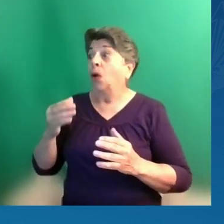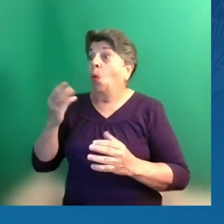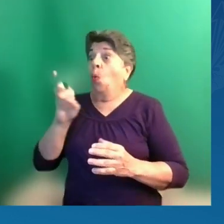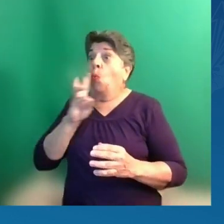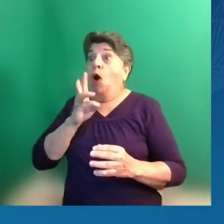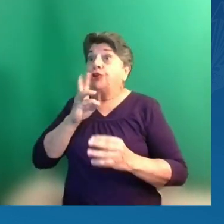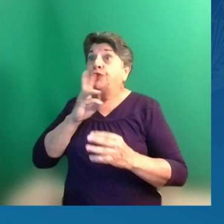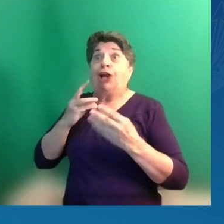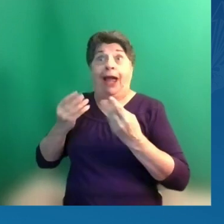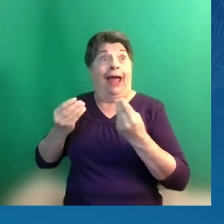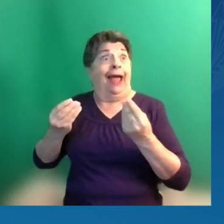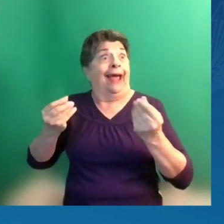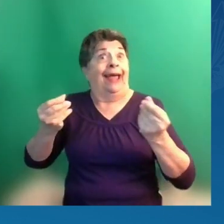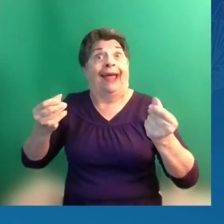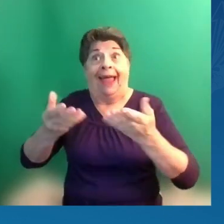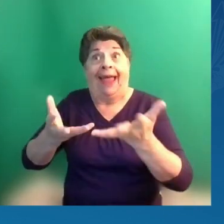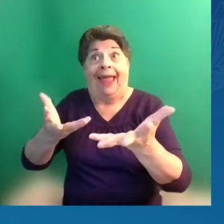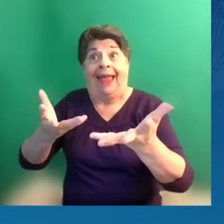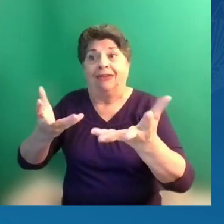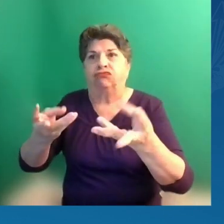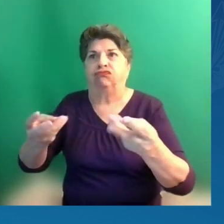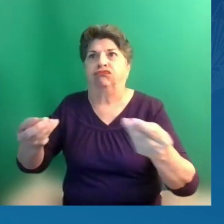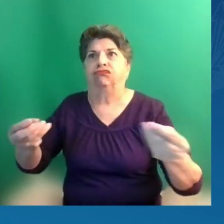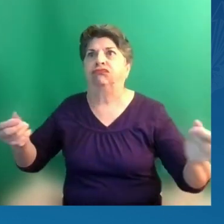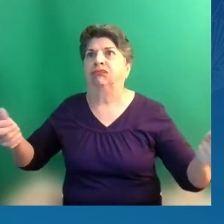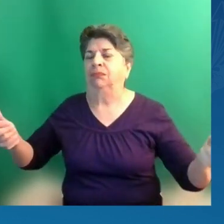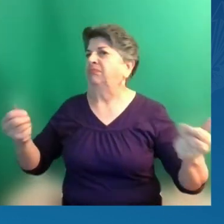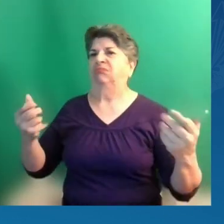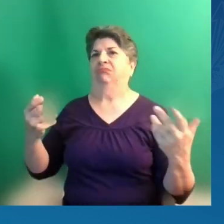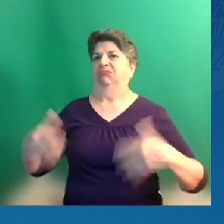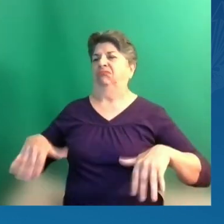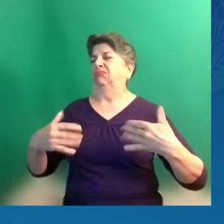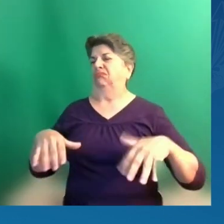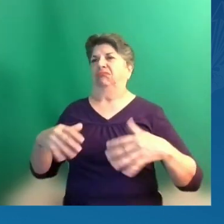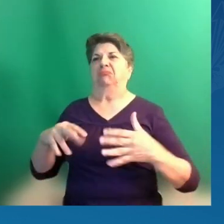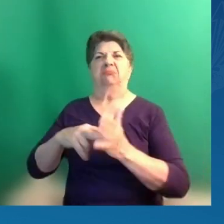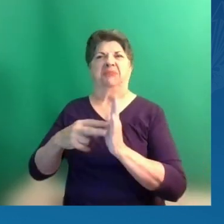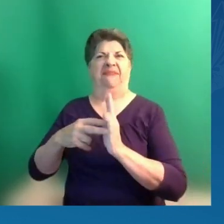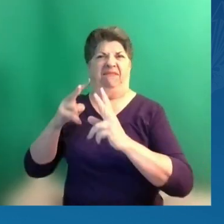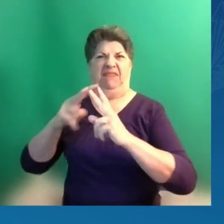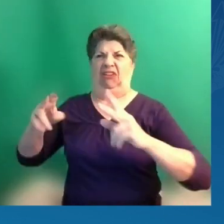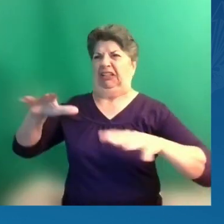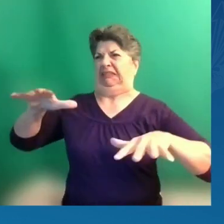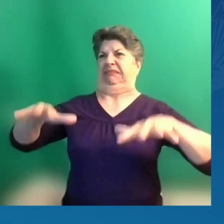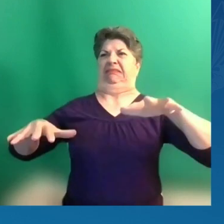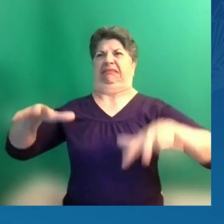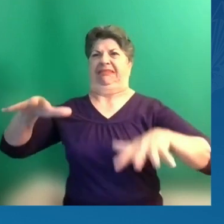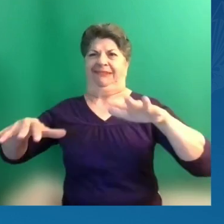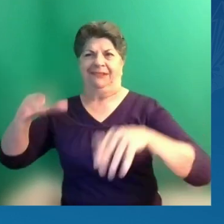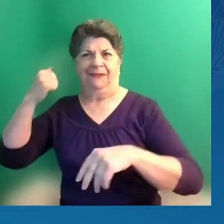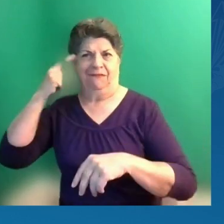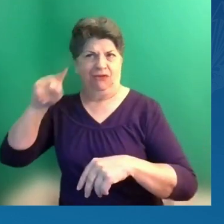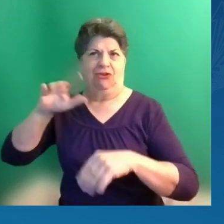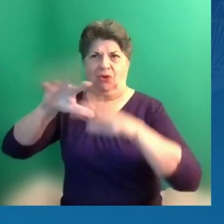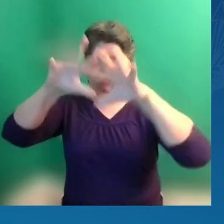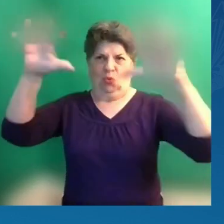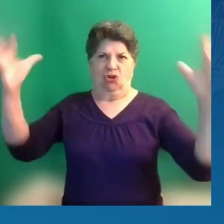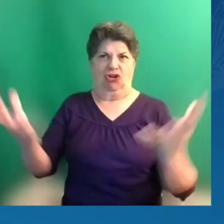conflict, humanitarian crises and the likelihood of migration. We also see how water insecurity contributes